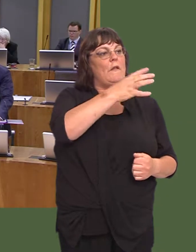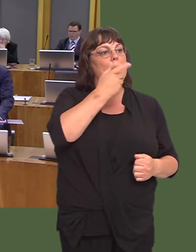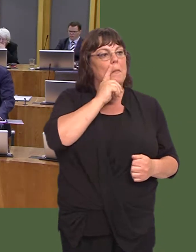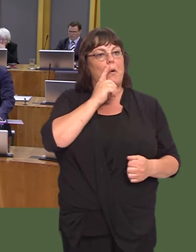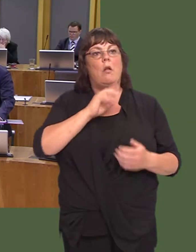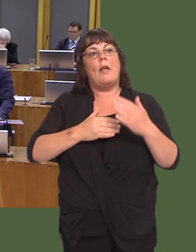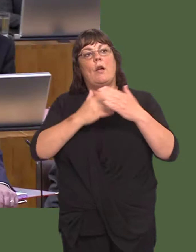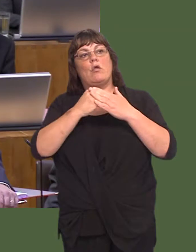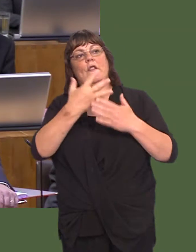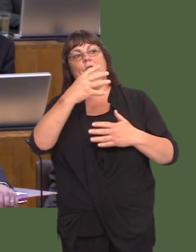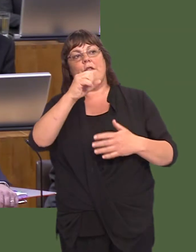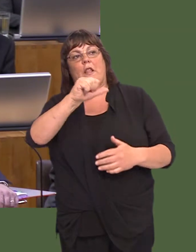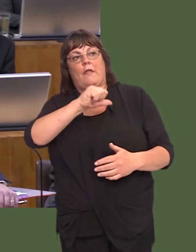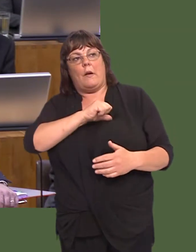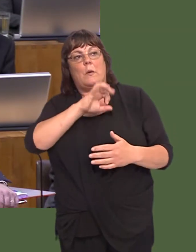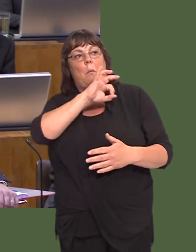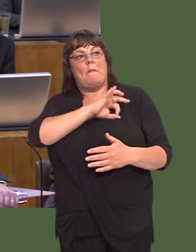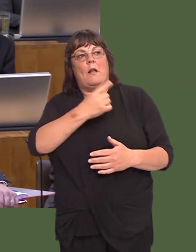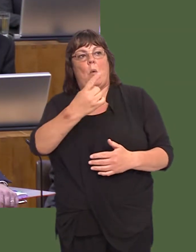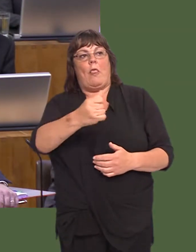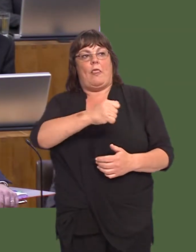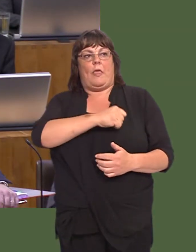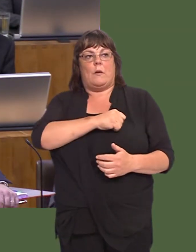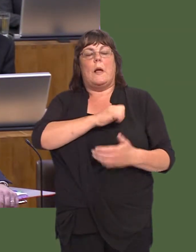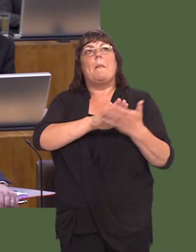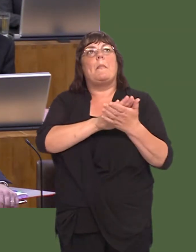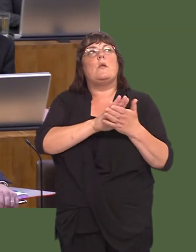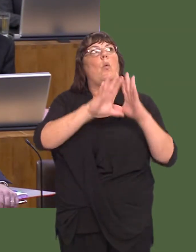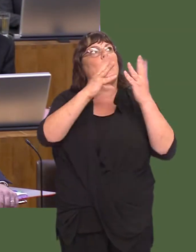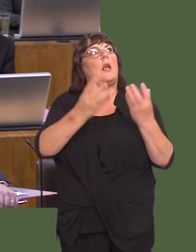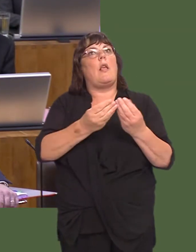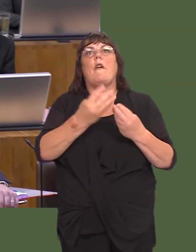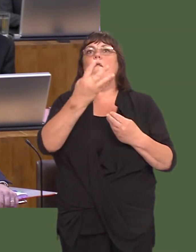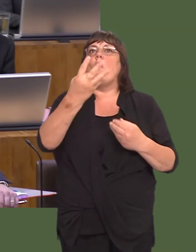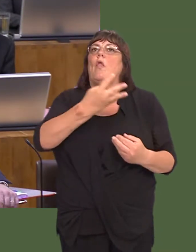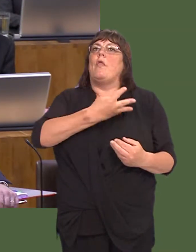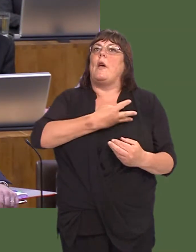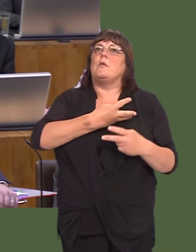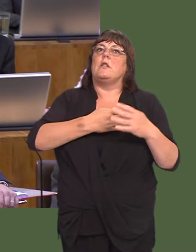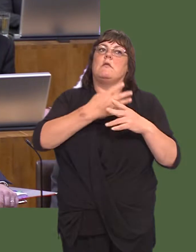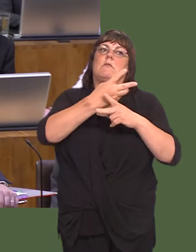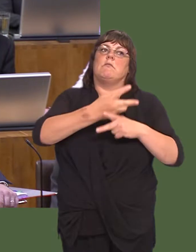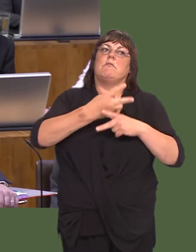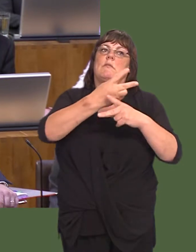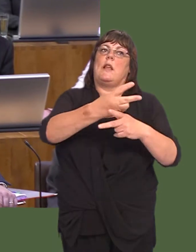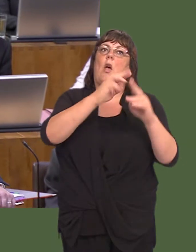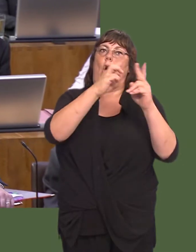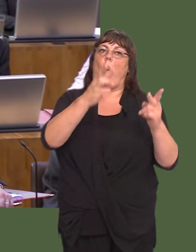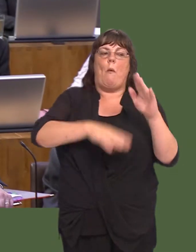The increase to £50,000 will benefit up to 1,000. This is out of a total of 4,000 care home residents who pay the full cost of their residential